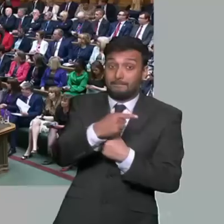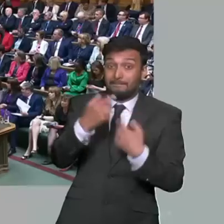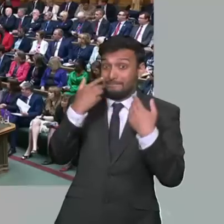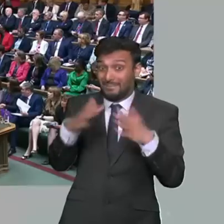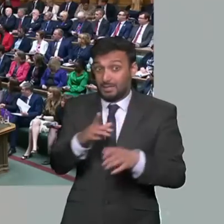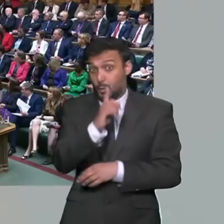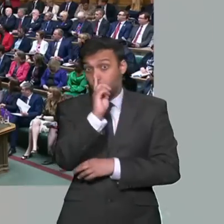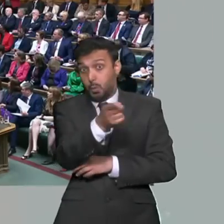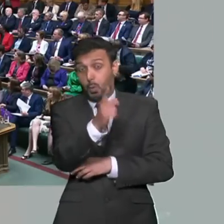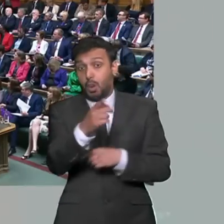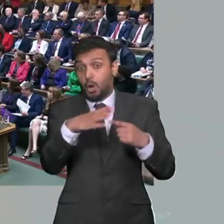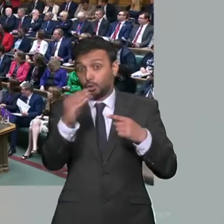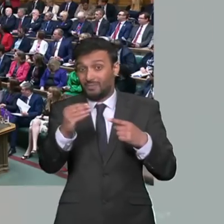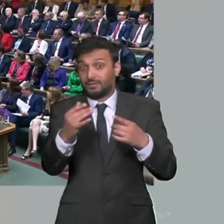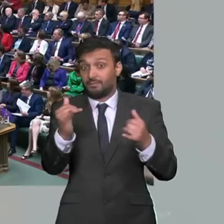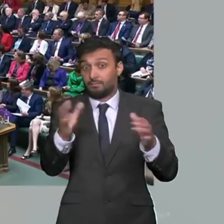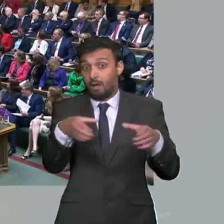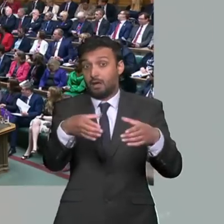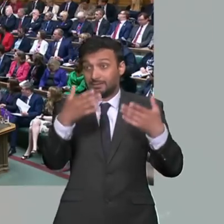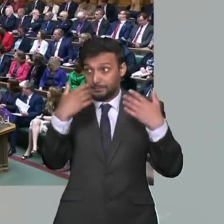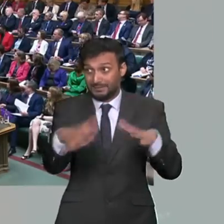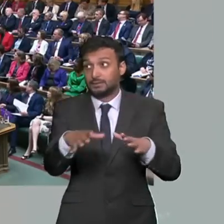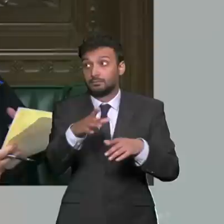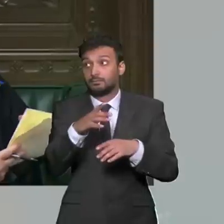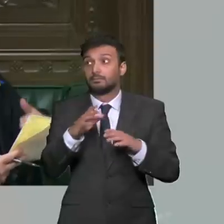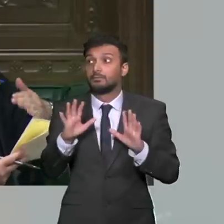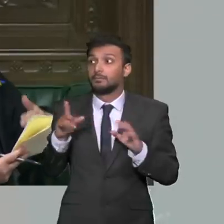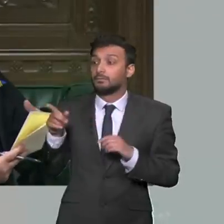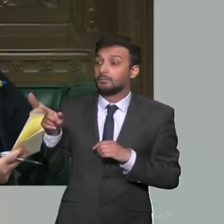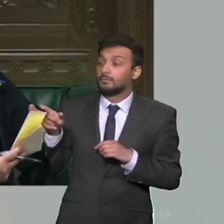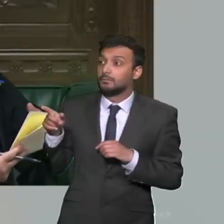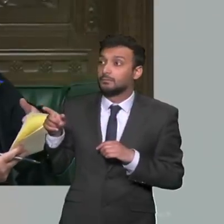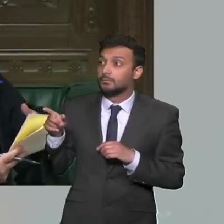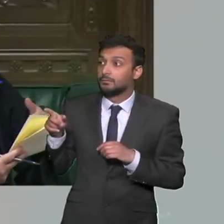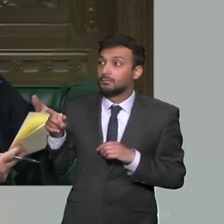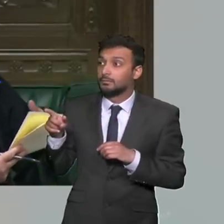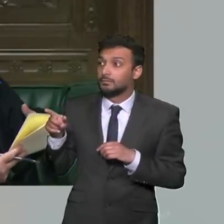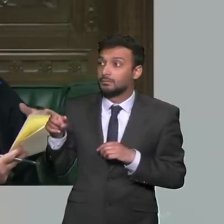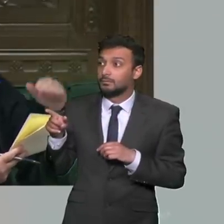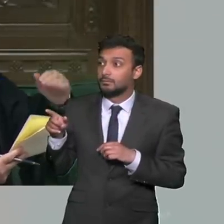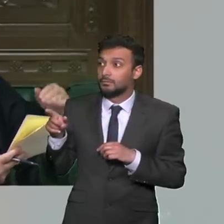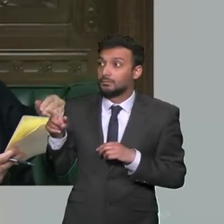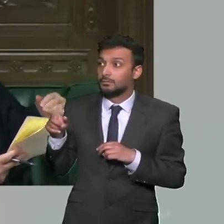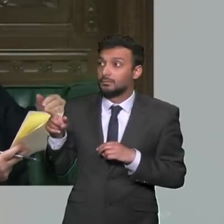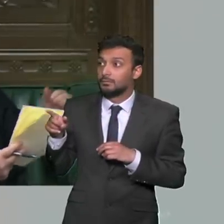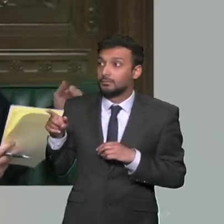Mr Speaker Order. There is still an appeal, and sub judice applies, so the hon.